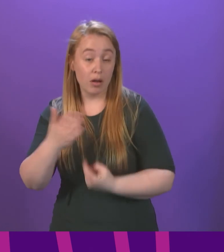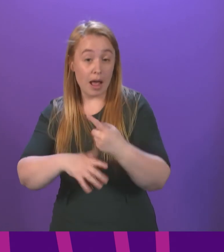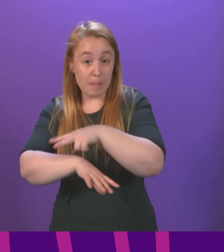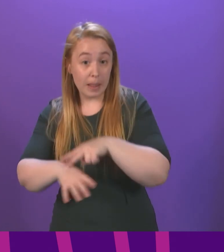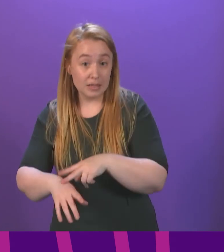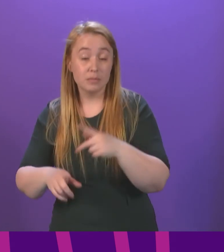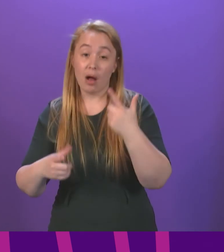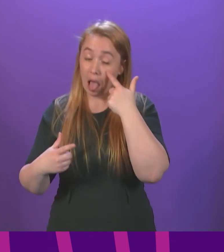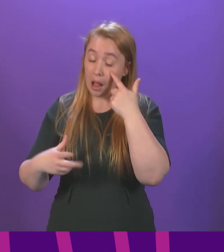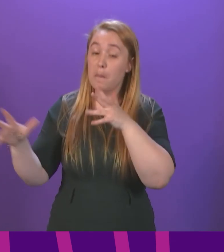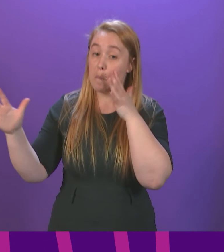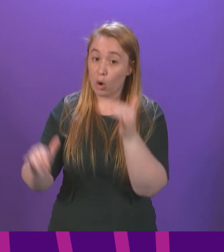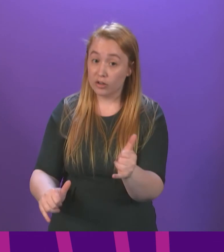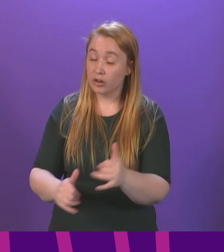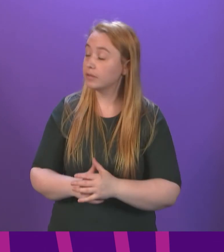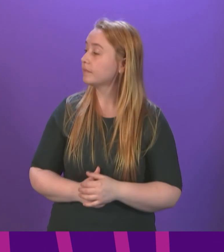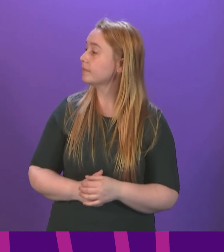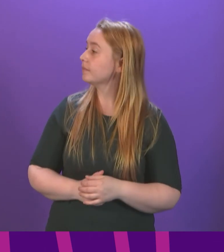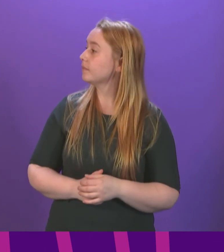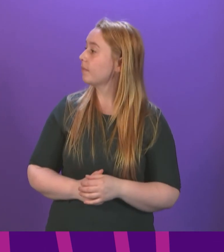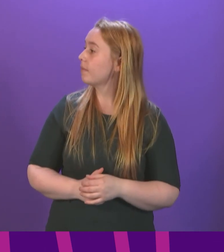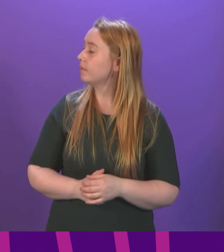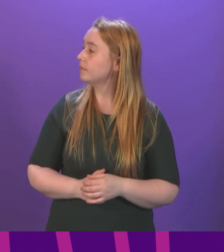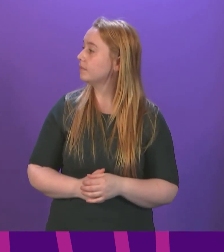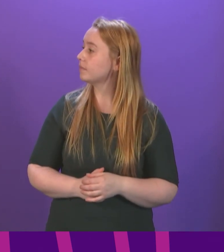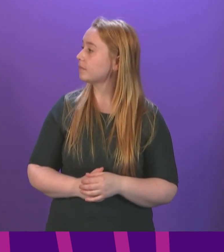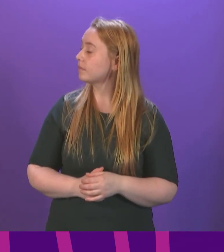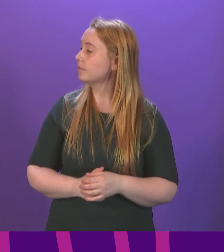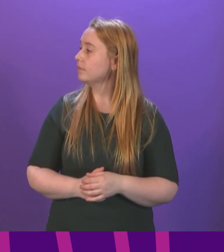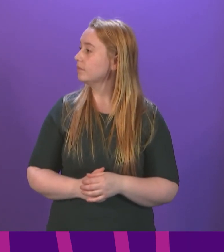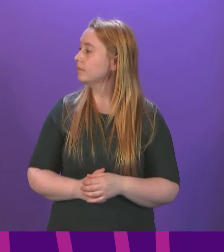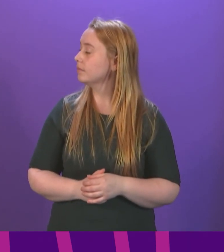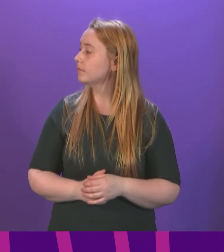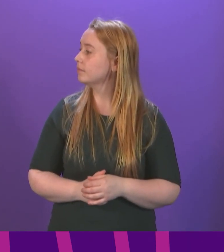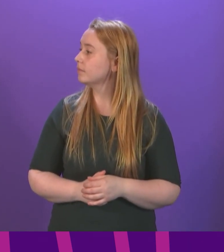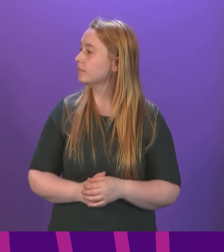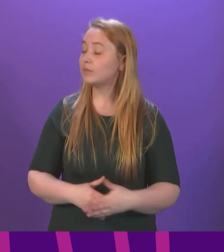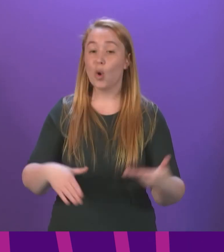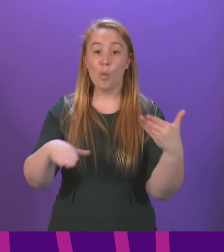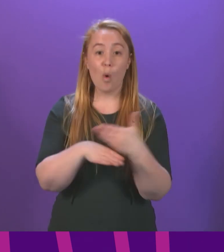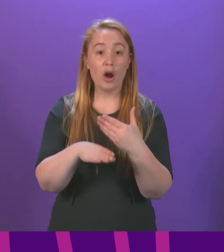Emma Harper (South Scotland) (SNP): I welcome the expansion of testing to workers